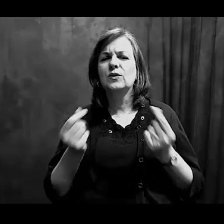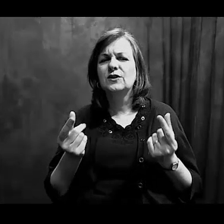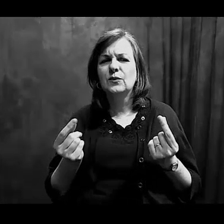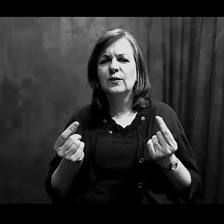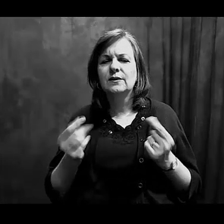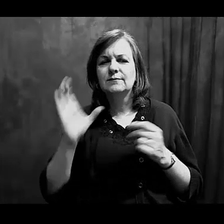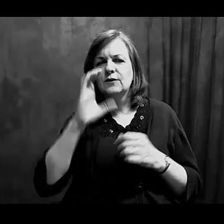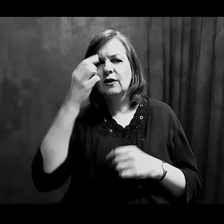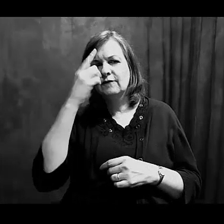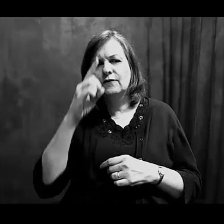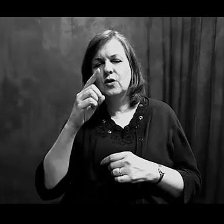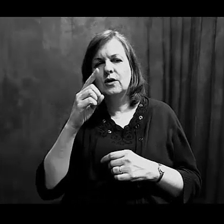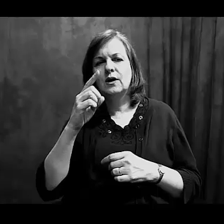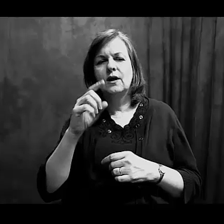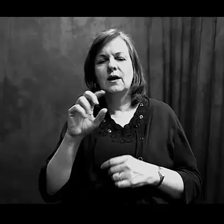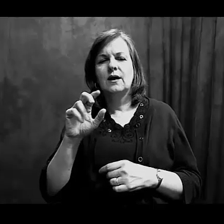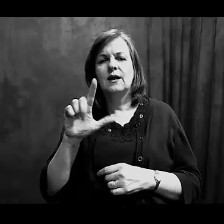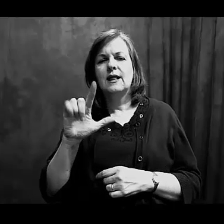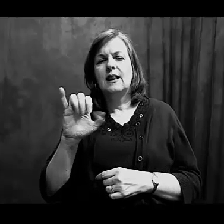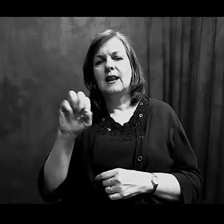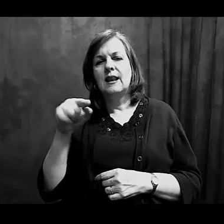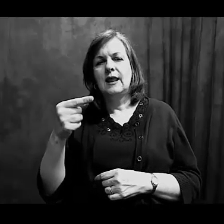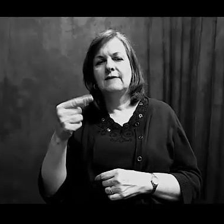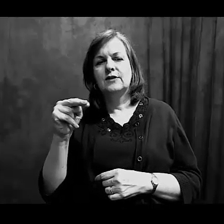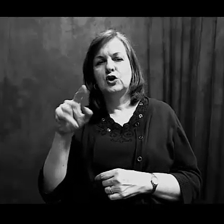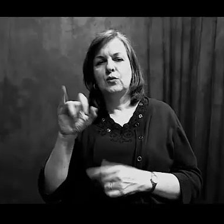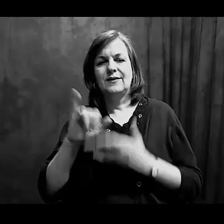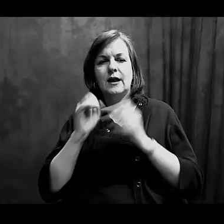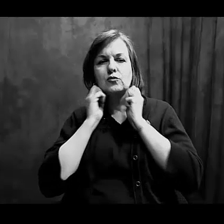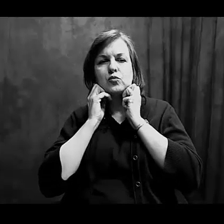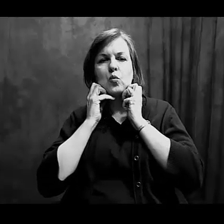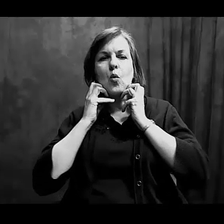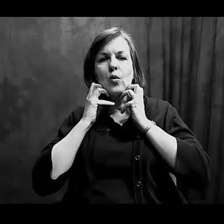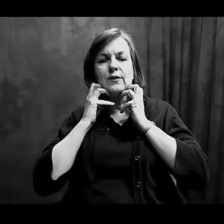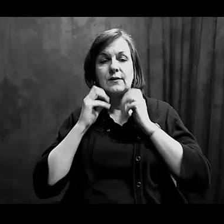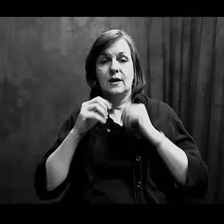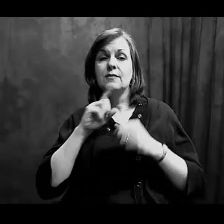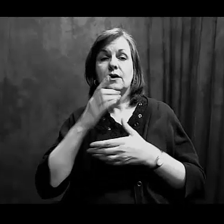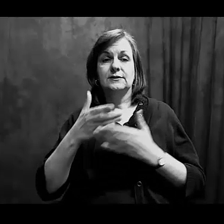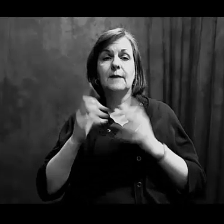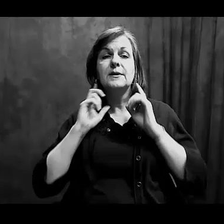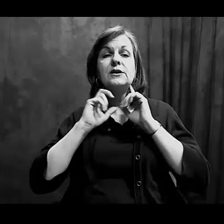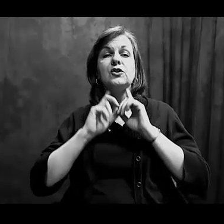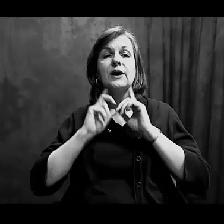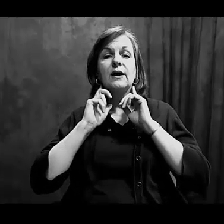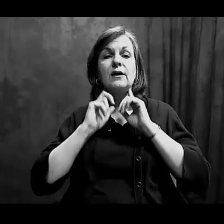what he's [she's] looking for is swollen lymph nodes you have lymph nodes in your neck you have